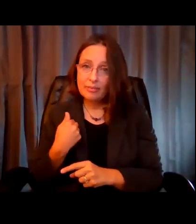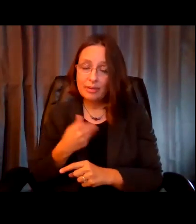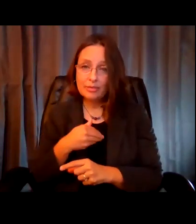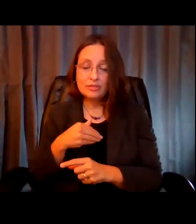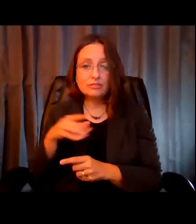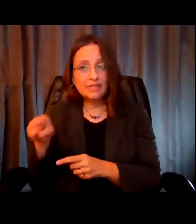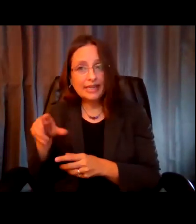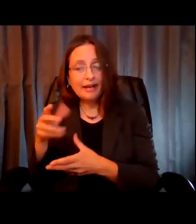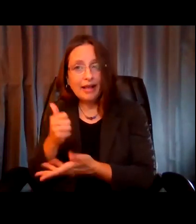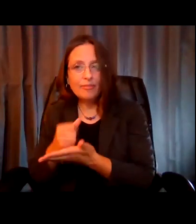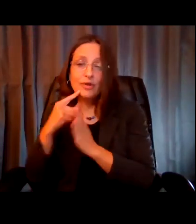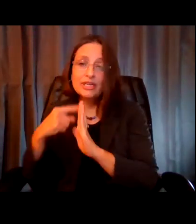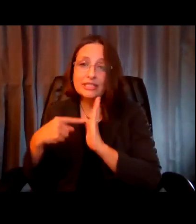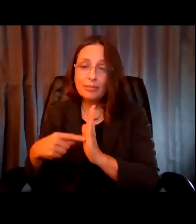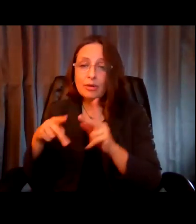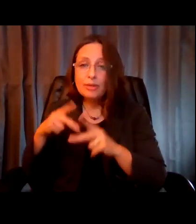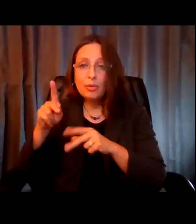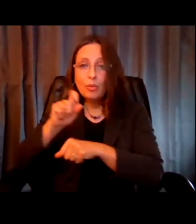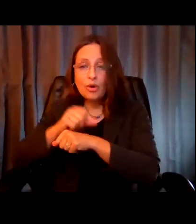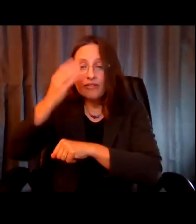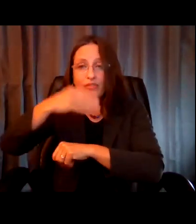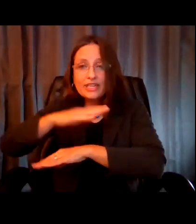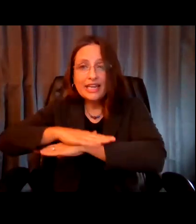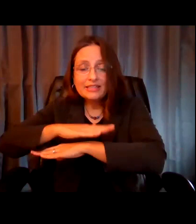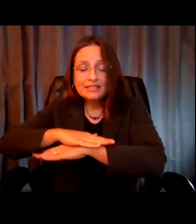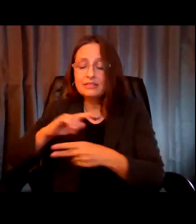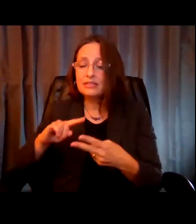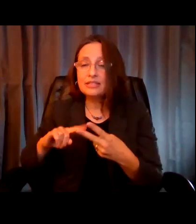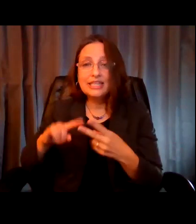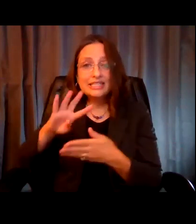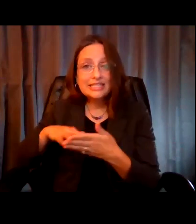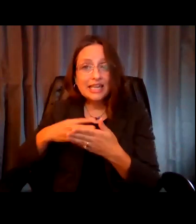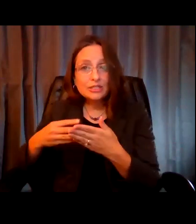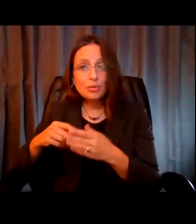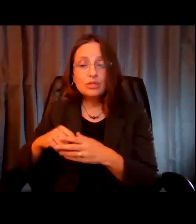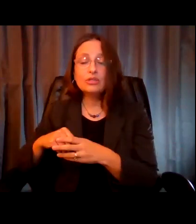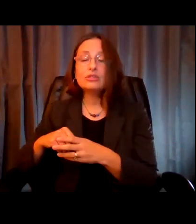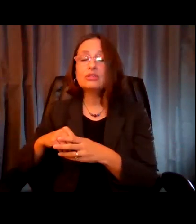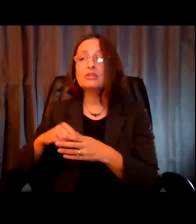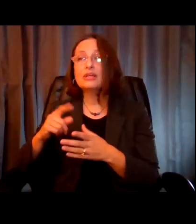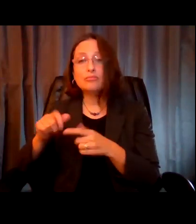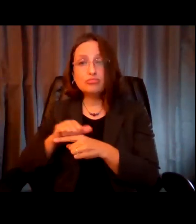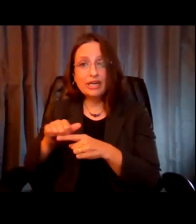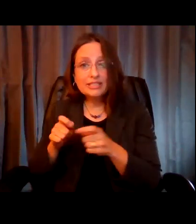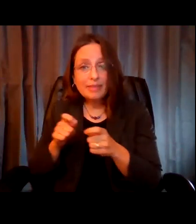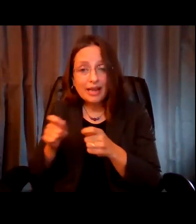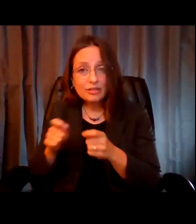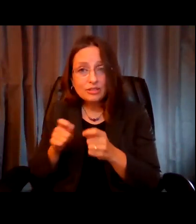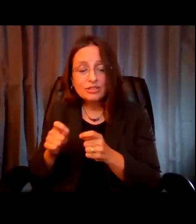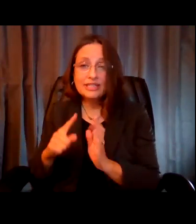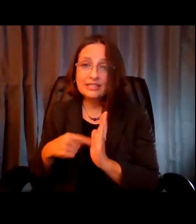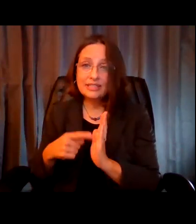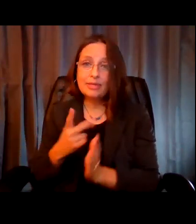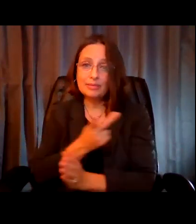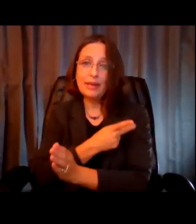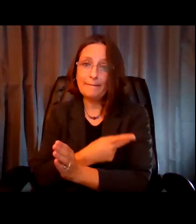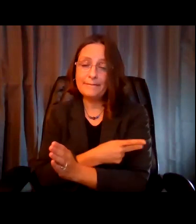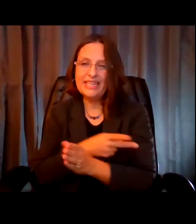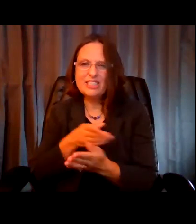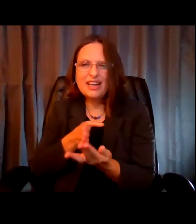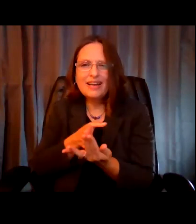Also, when thinking about your before the visit, it's a good time to write down your medical